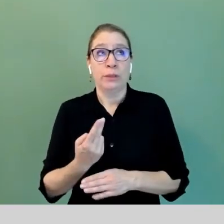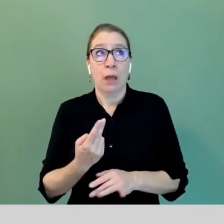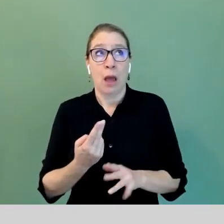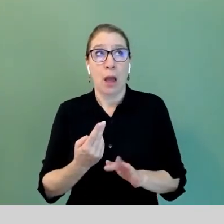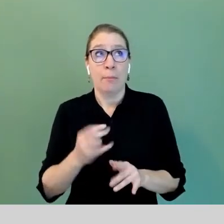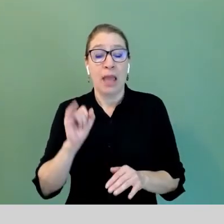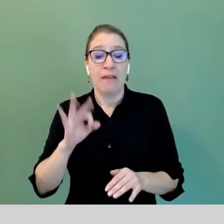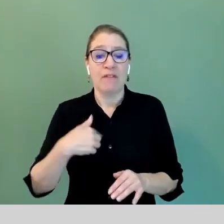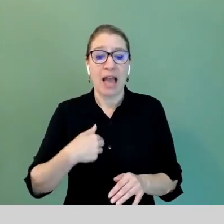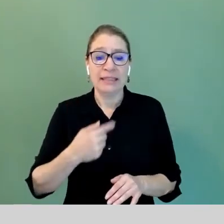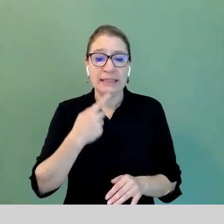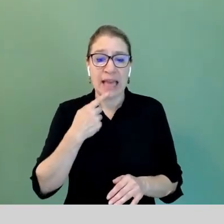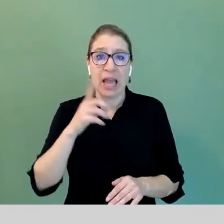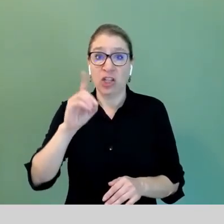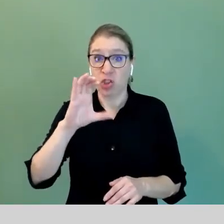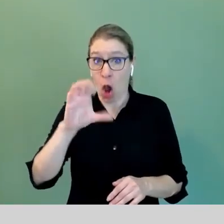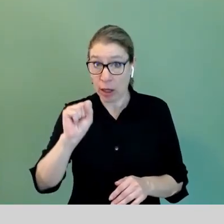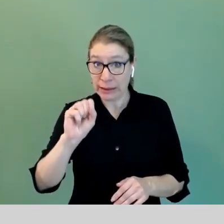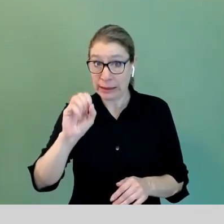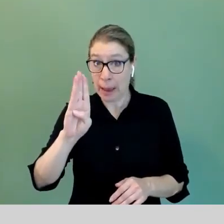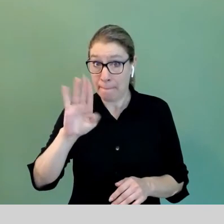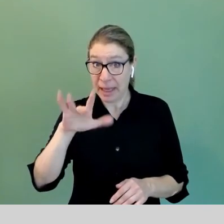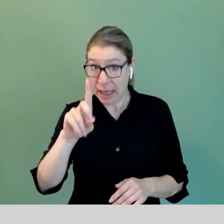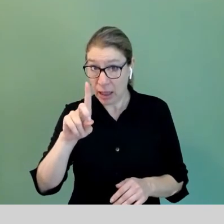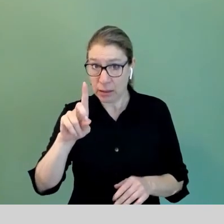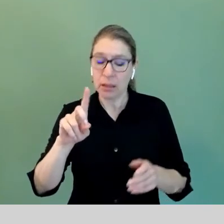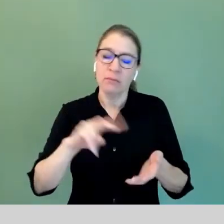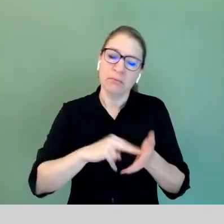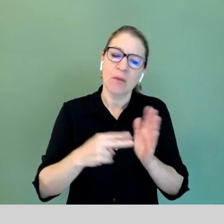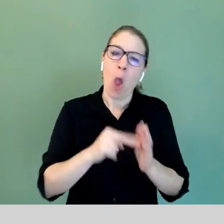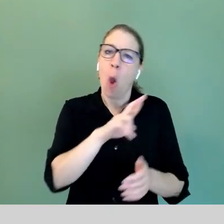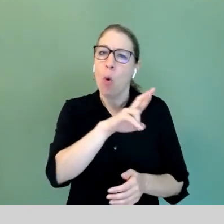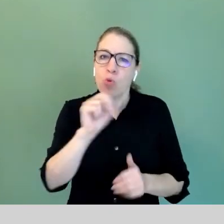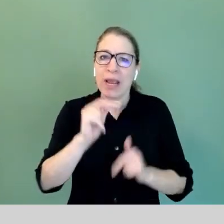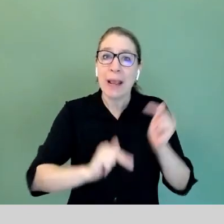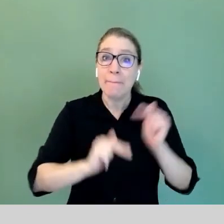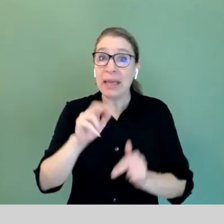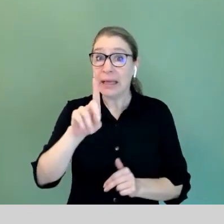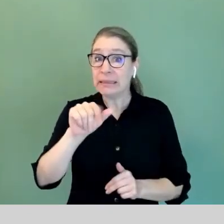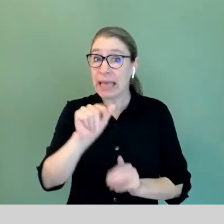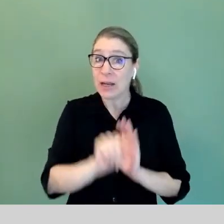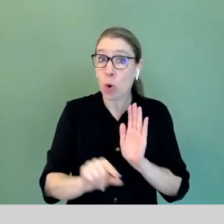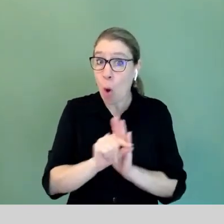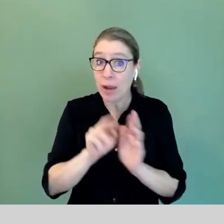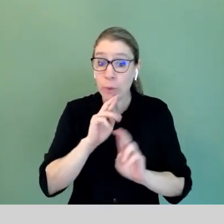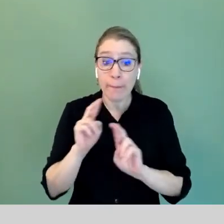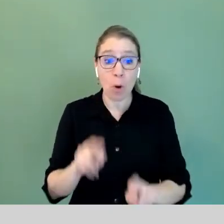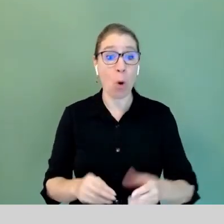if I say docs build. So if I rebuild the data quality report, the HTML files,